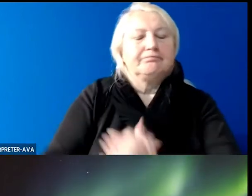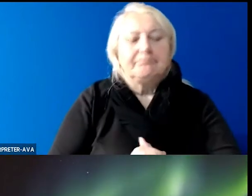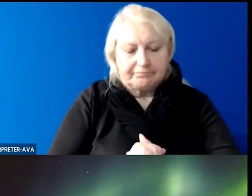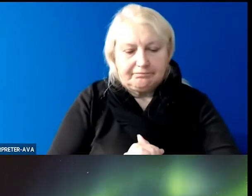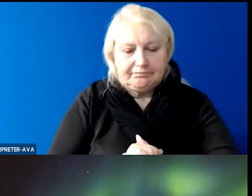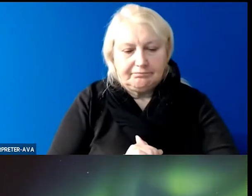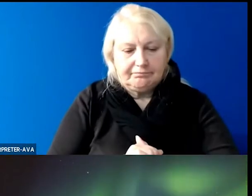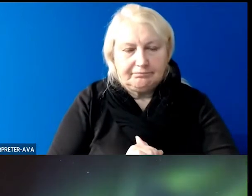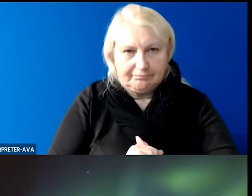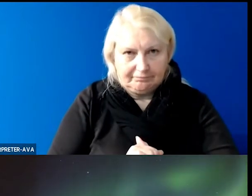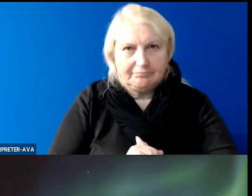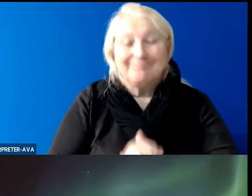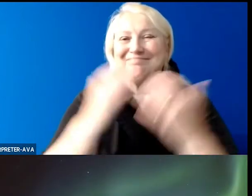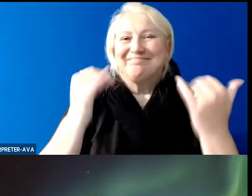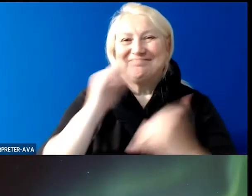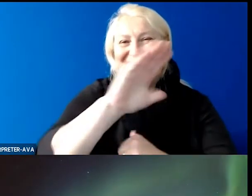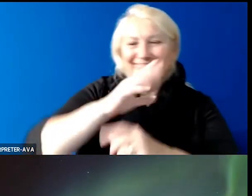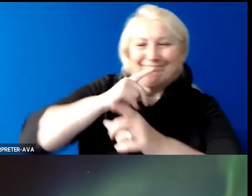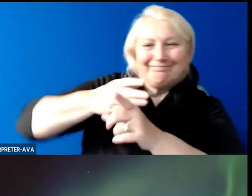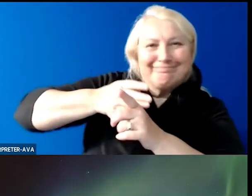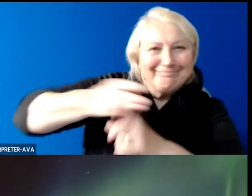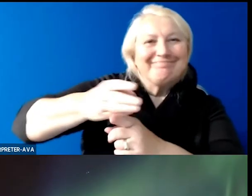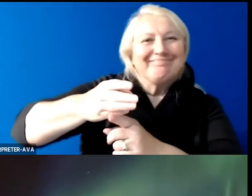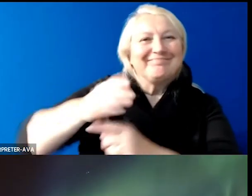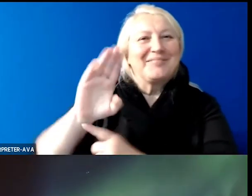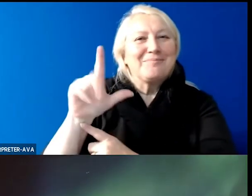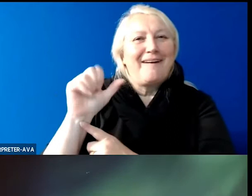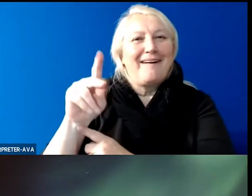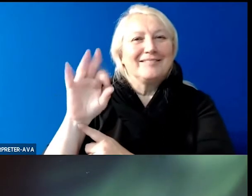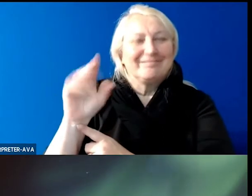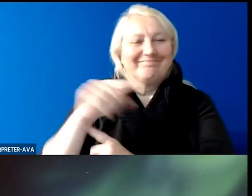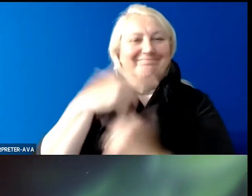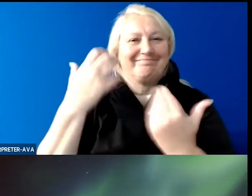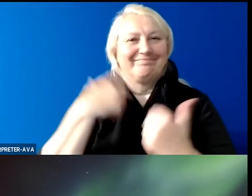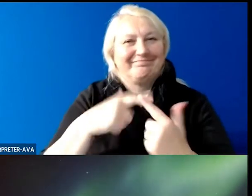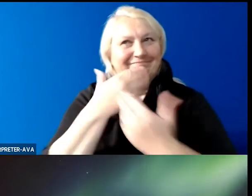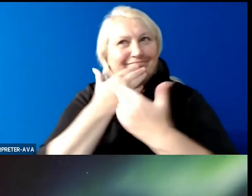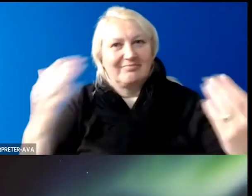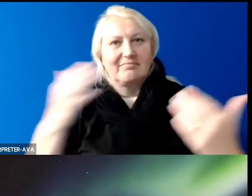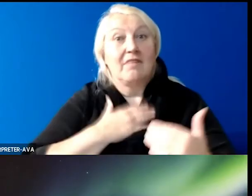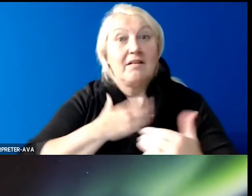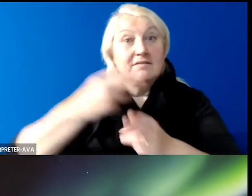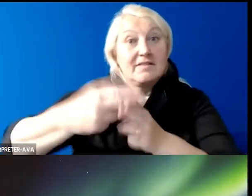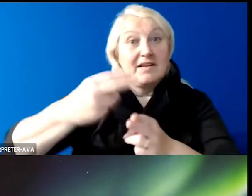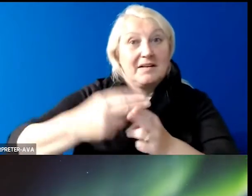in Blackfoot. I just shared with you my Blackfoot name that I was recently gifted this summer